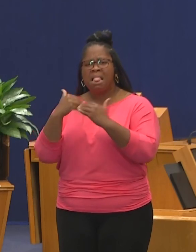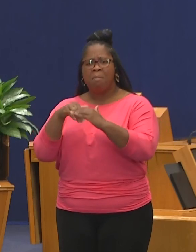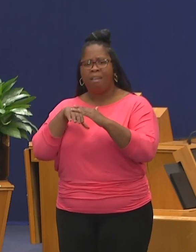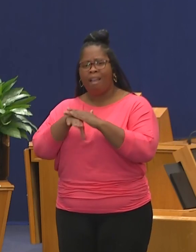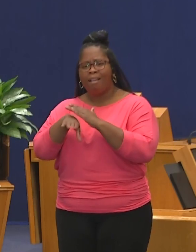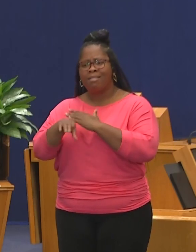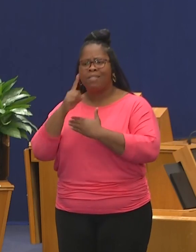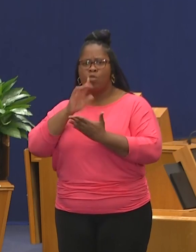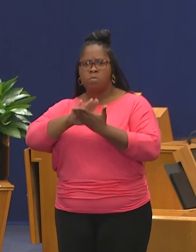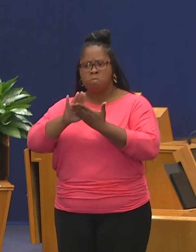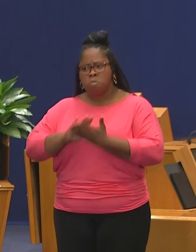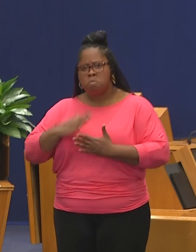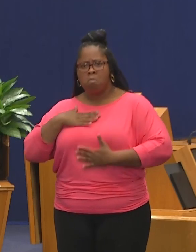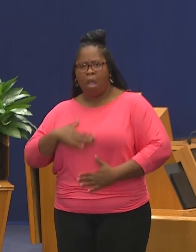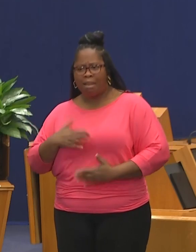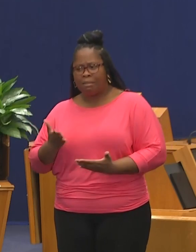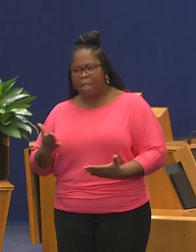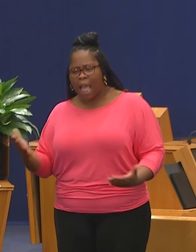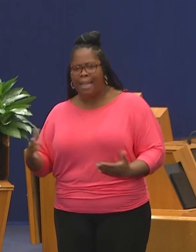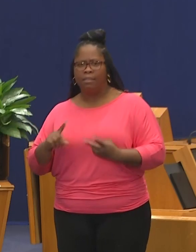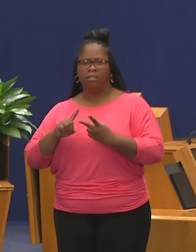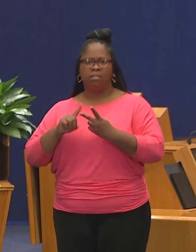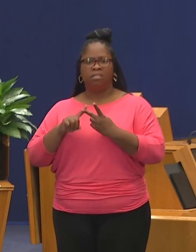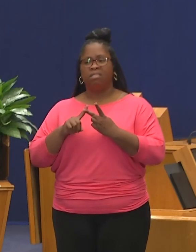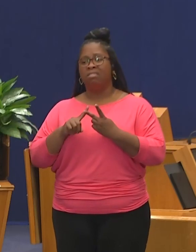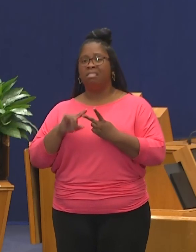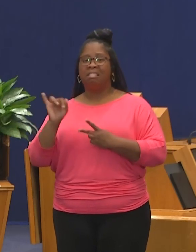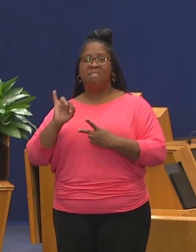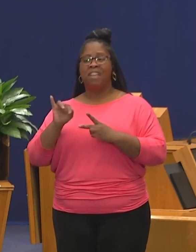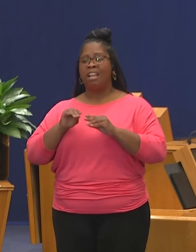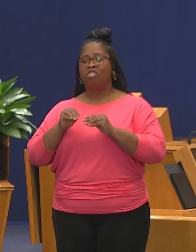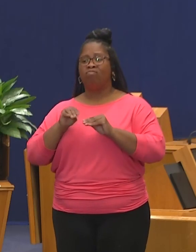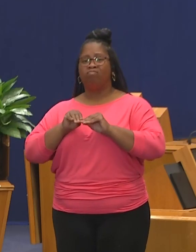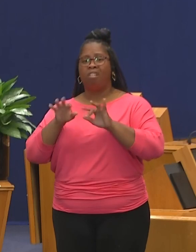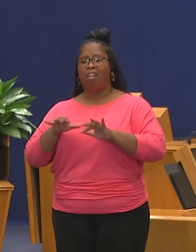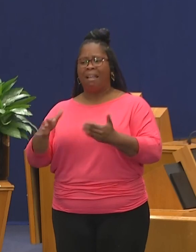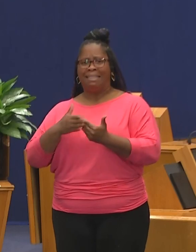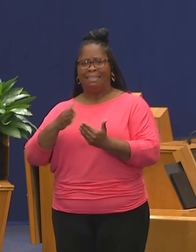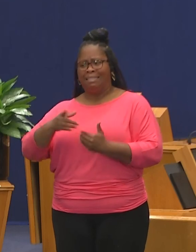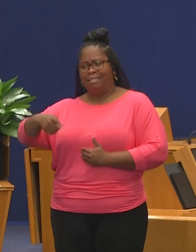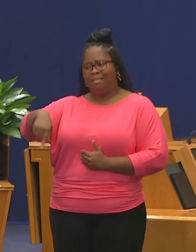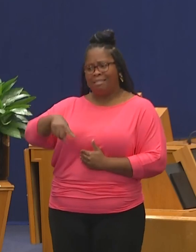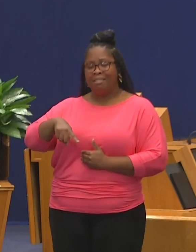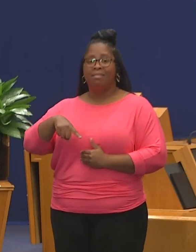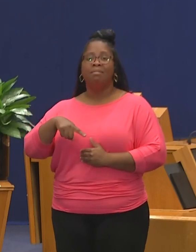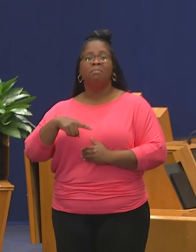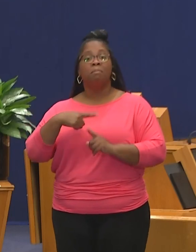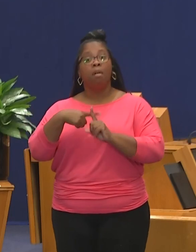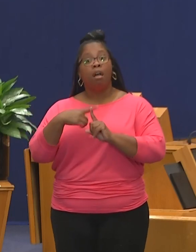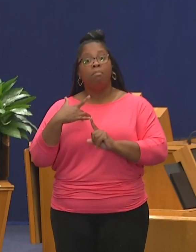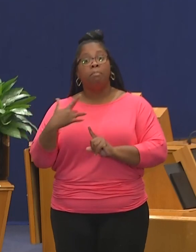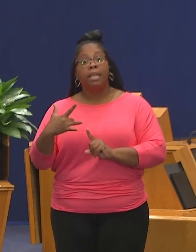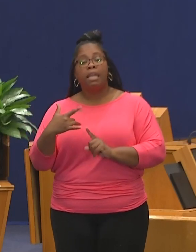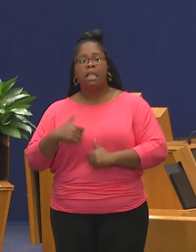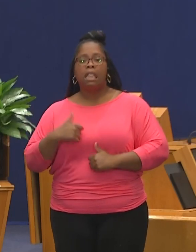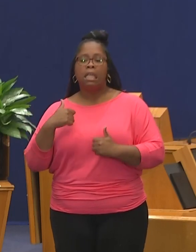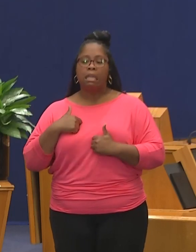LIMITED ACCESS TO HYGIENE SUPPLIES, LIVING CONDITIONS THAT LIMIT INFECTION CONTROL